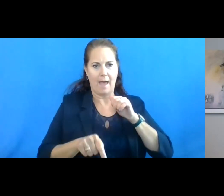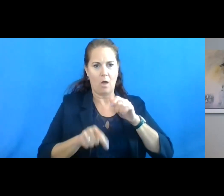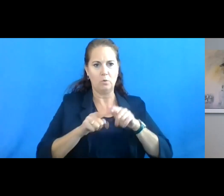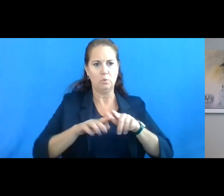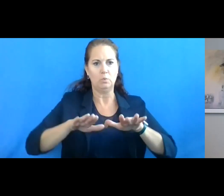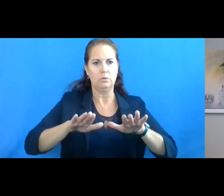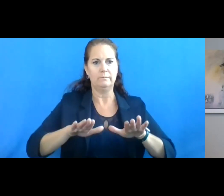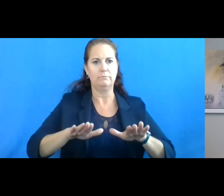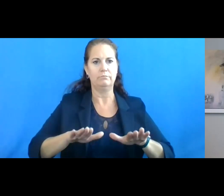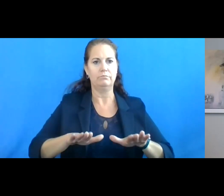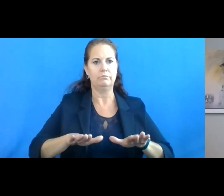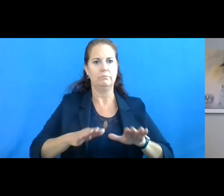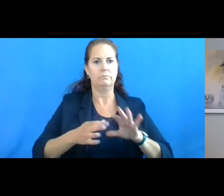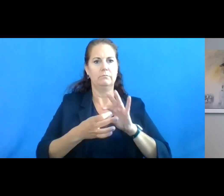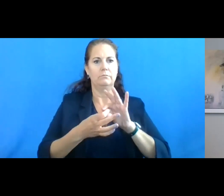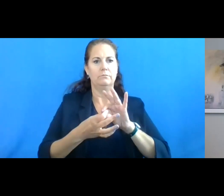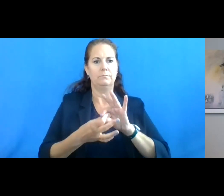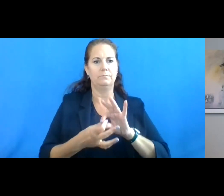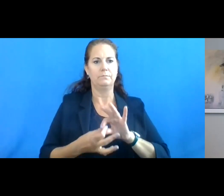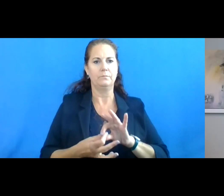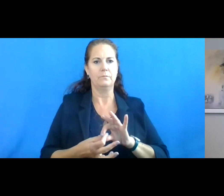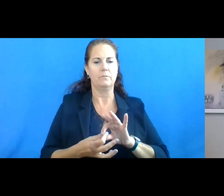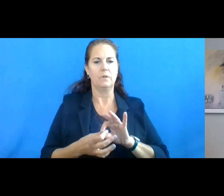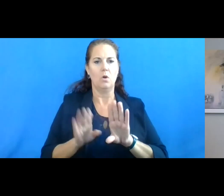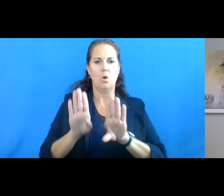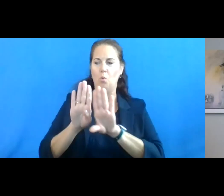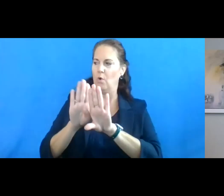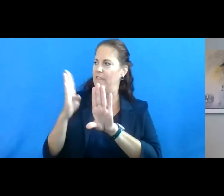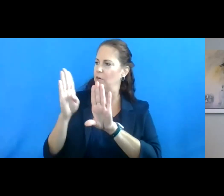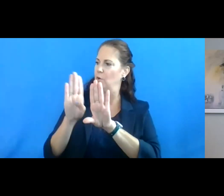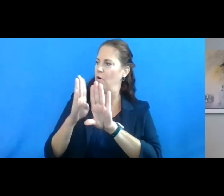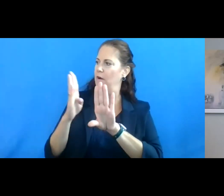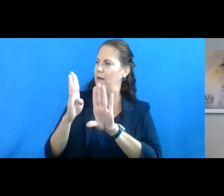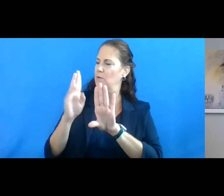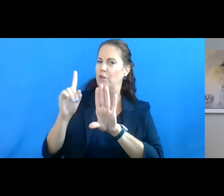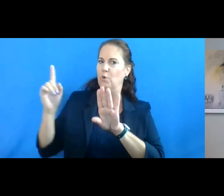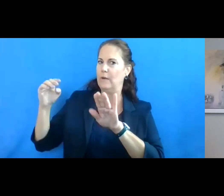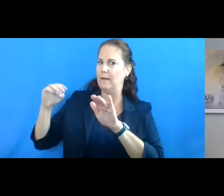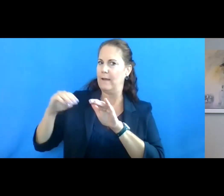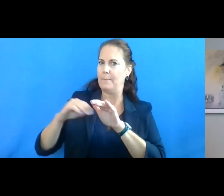Where the door is. Where you came in and where you will go out.